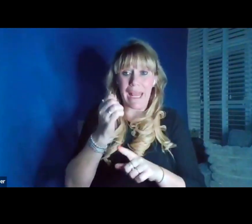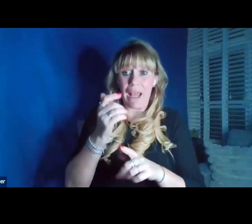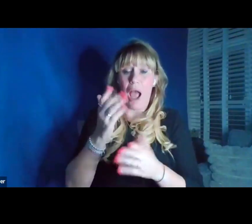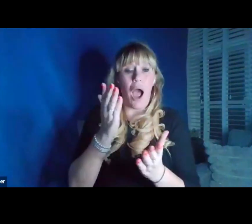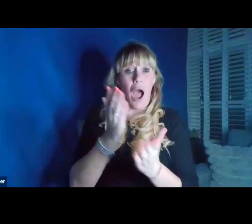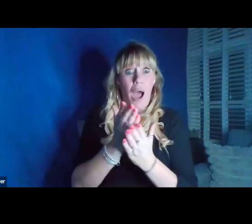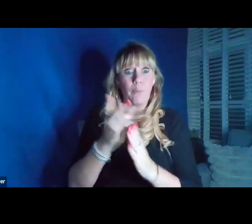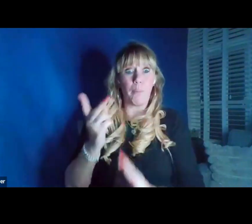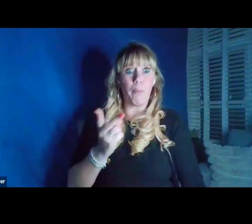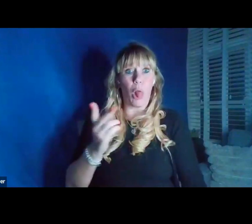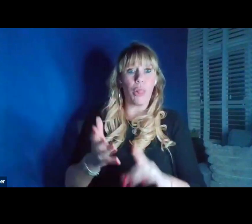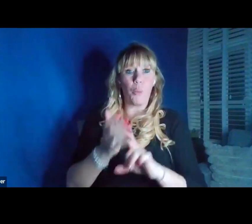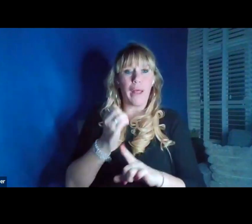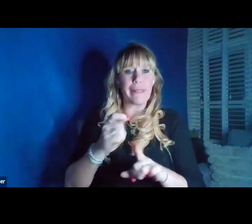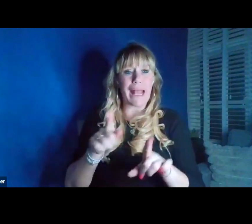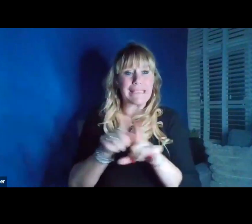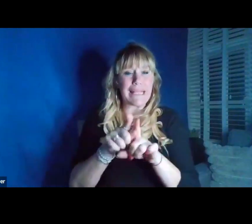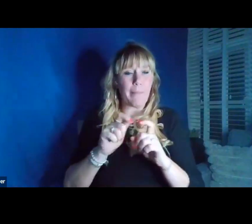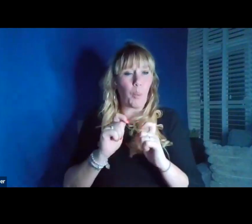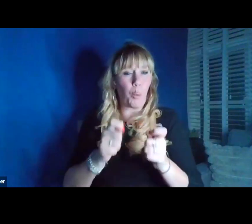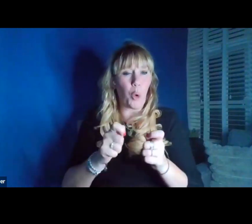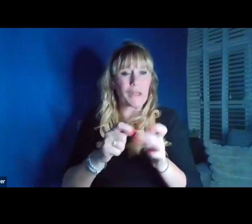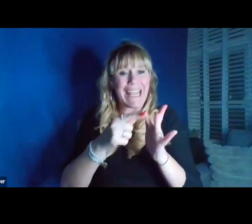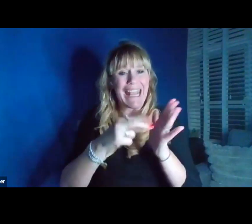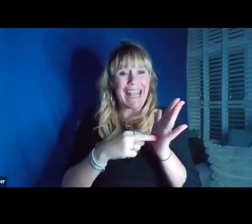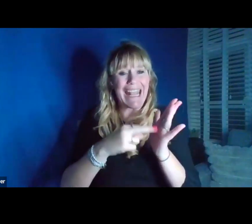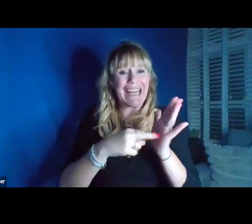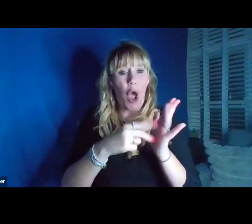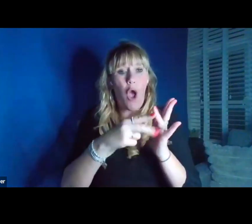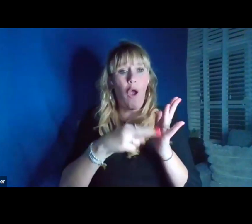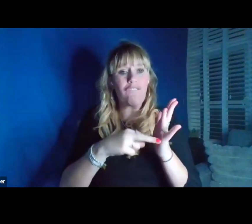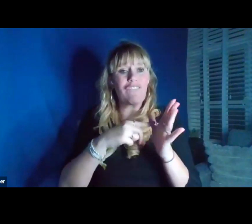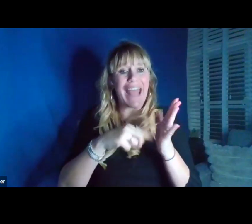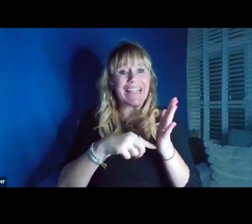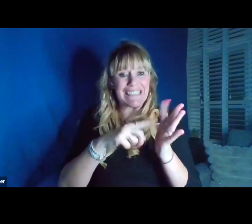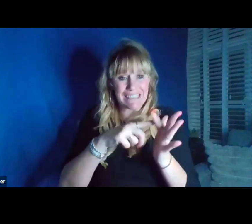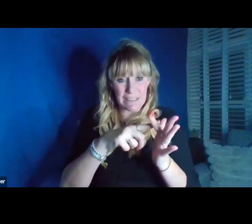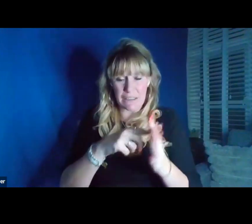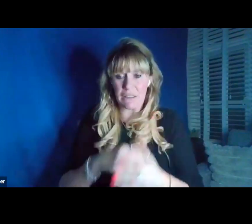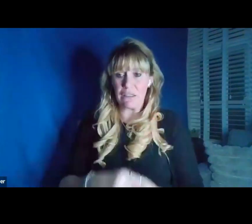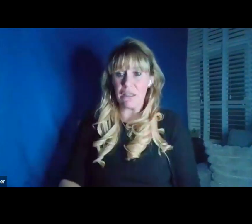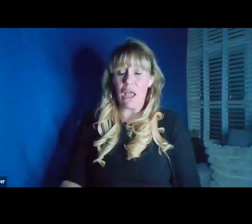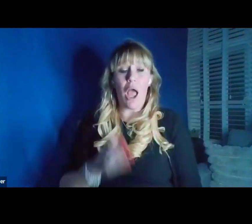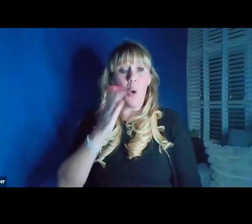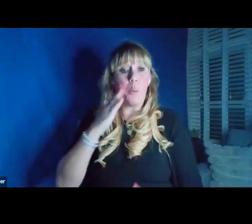I can't remember the actual year,